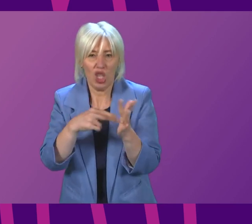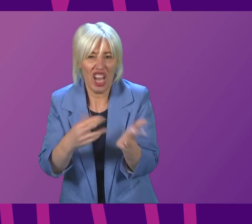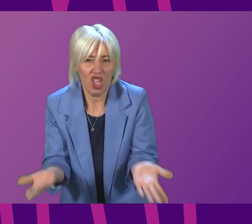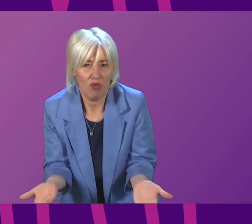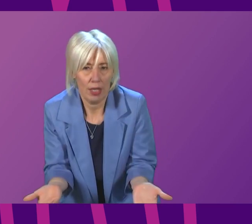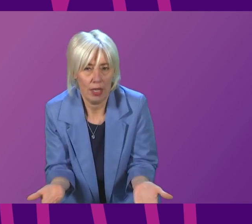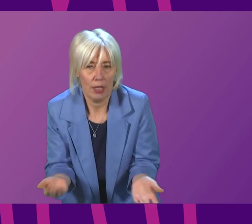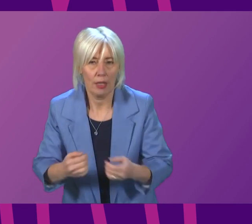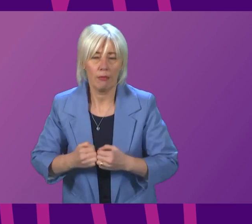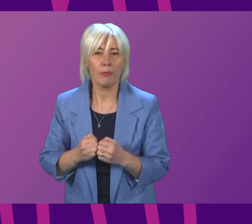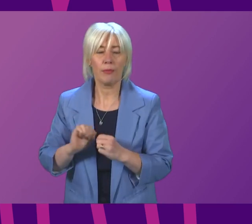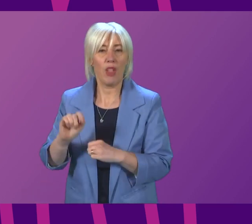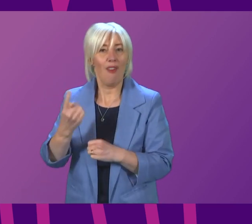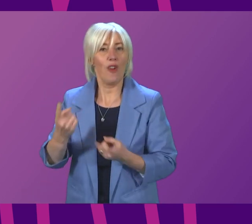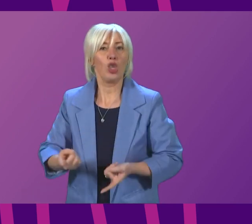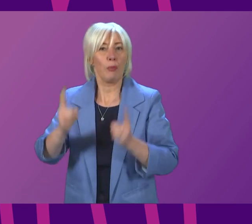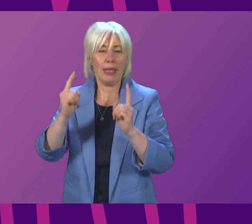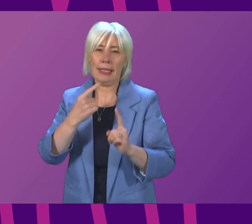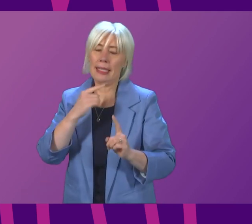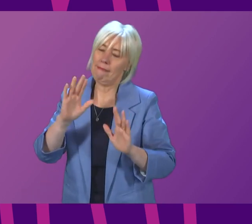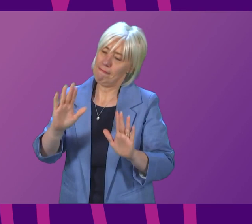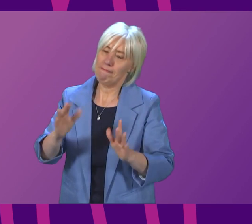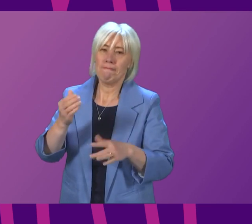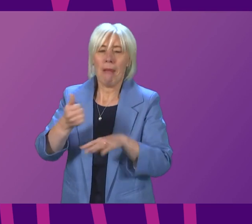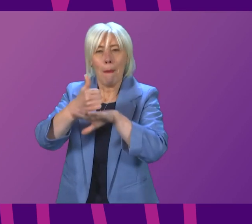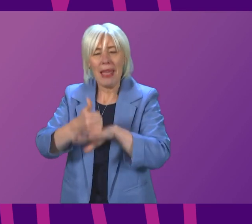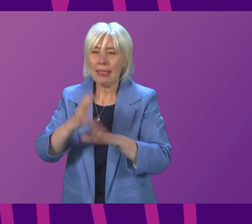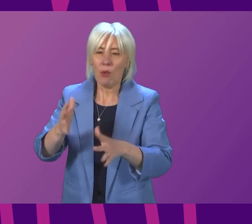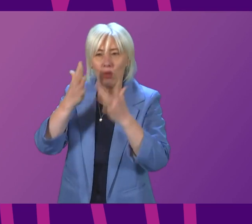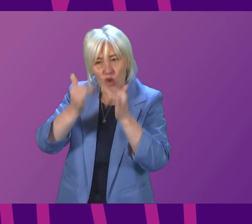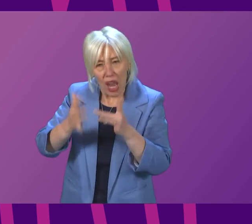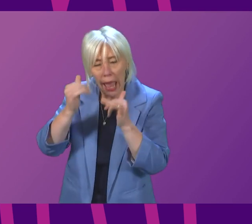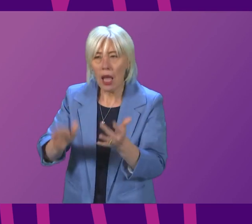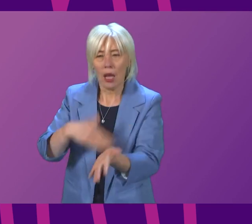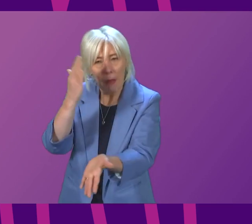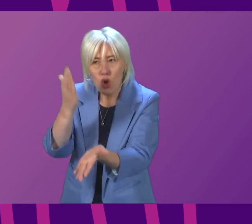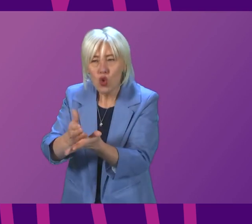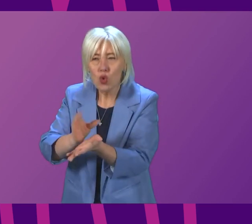The First Minister said that the delay is because there are basic checks to be made to ensure that the money goes to the right people.